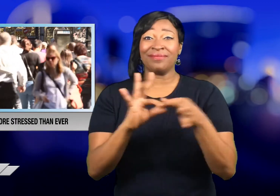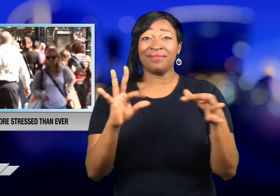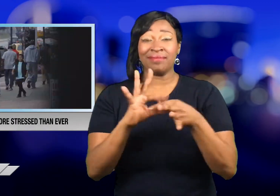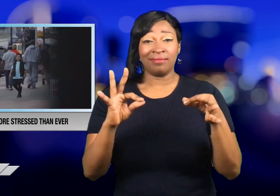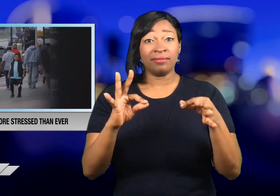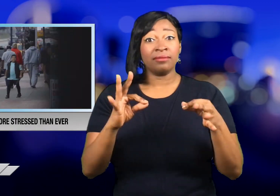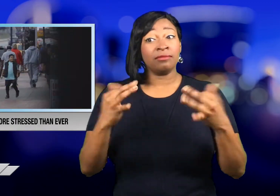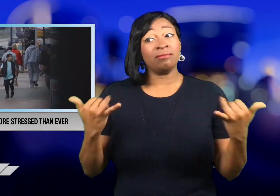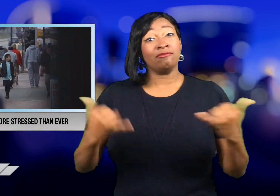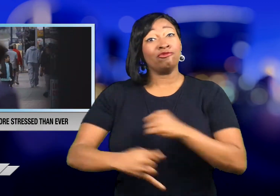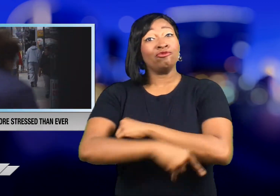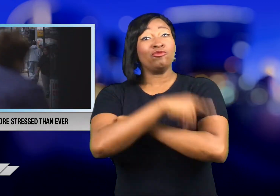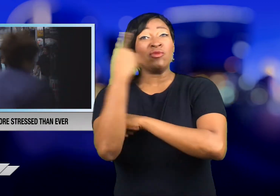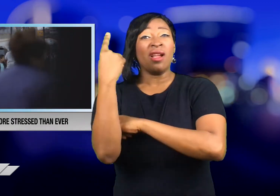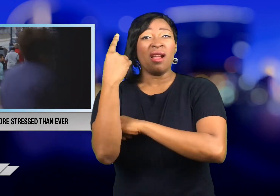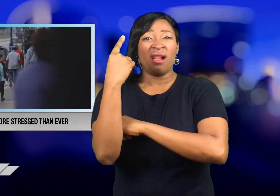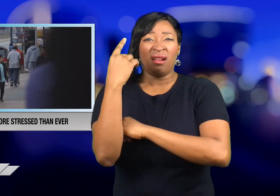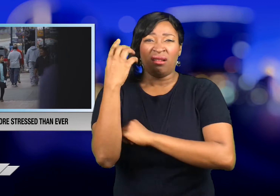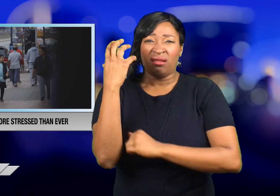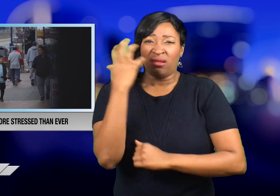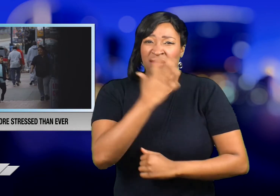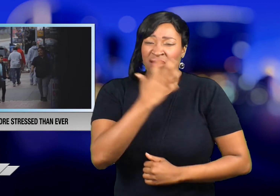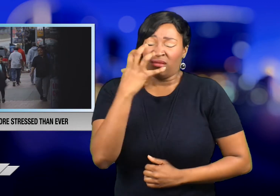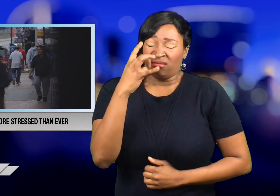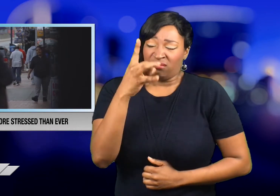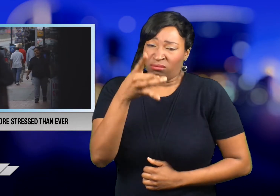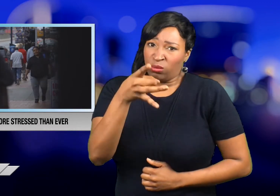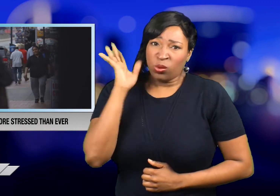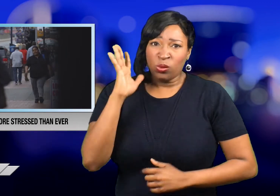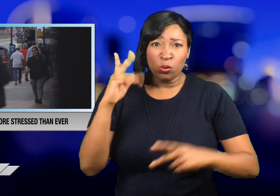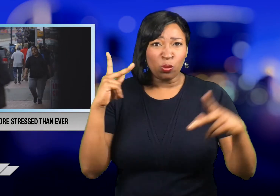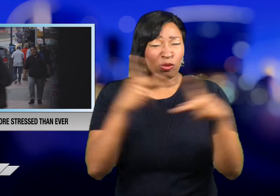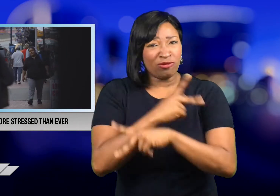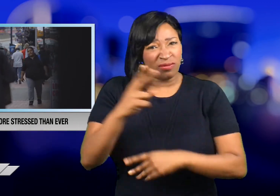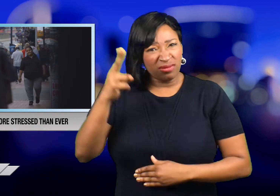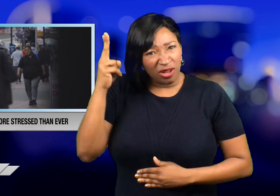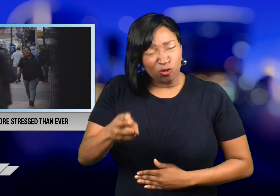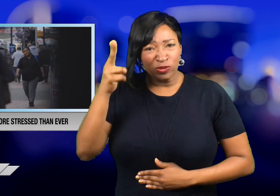the present day is the worst period of American history that they can remember.